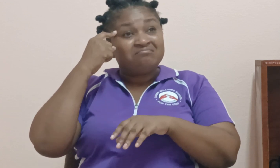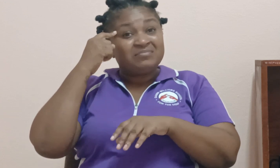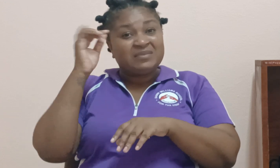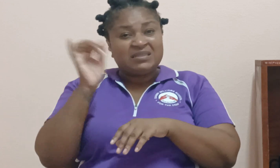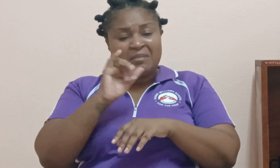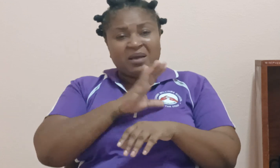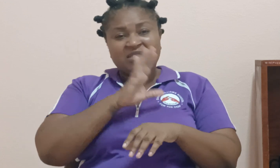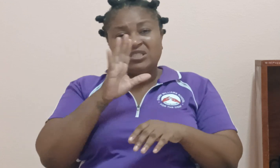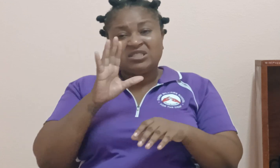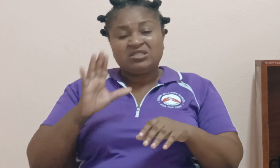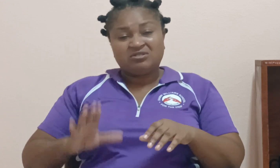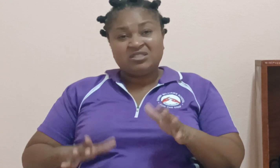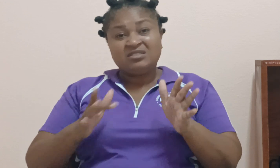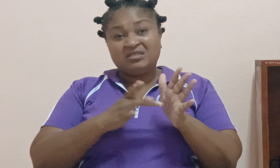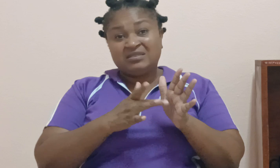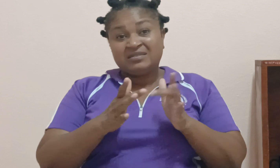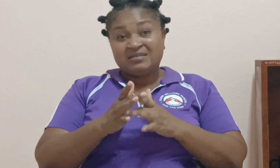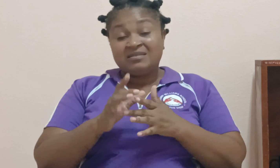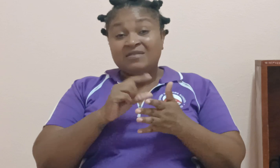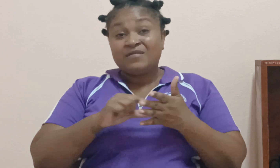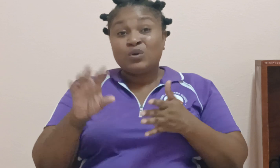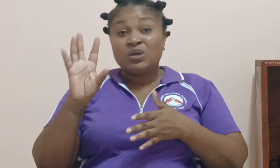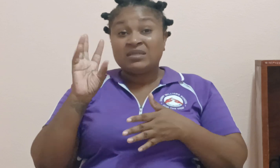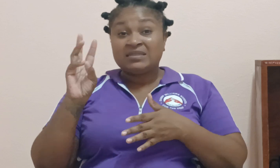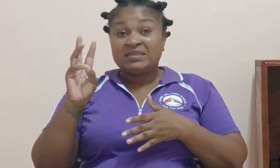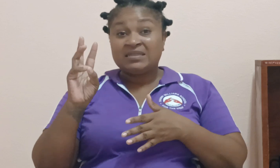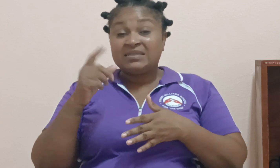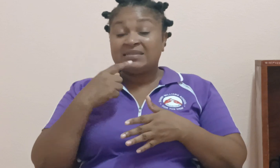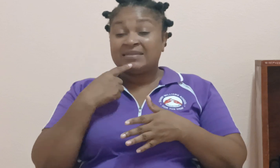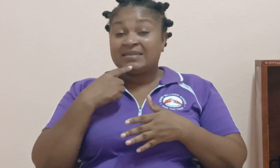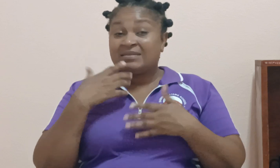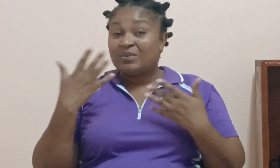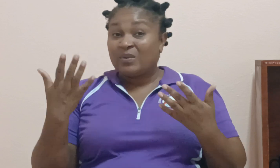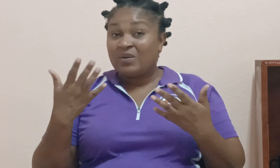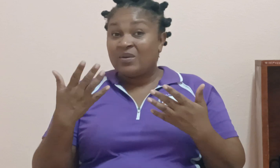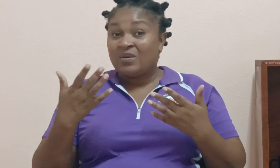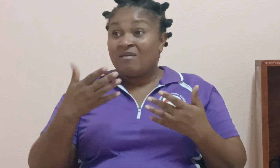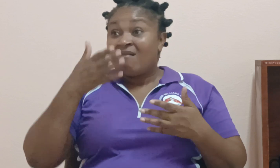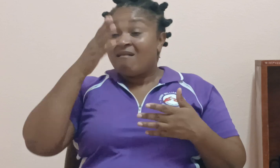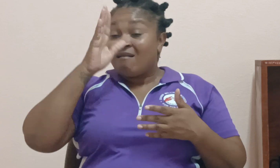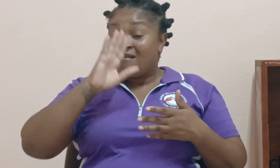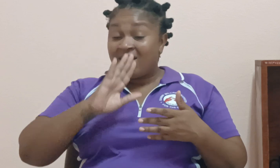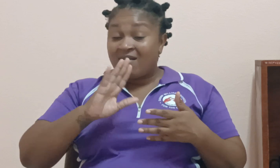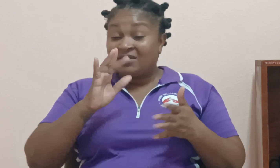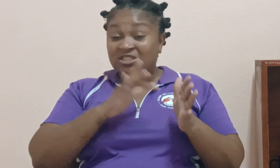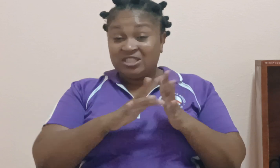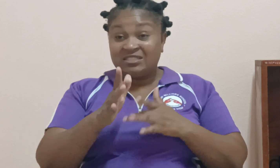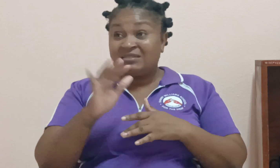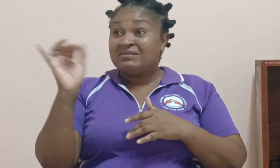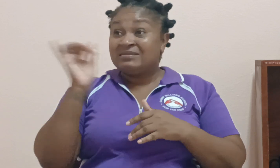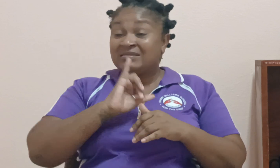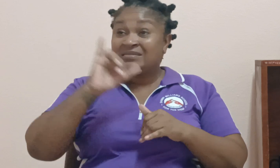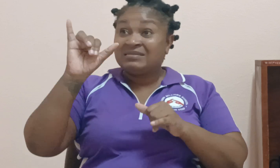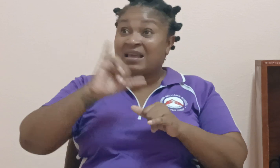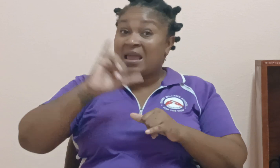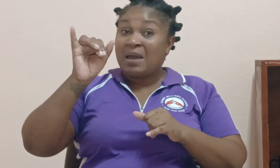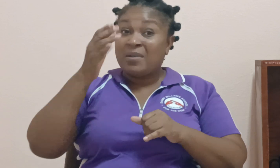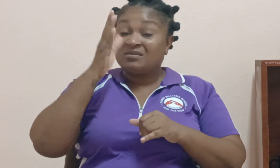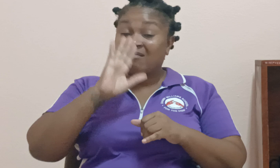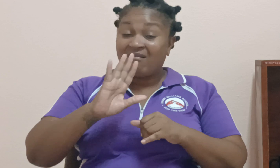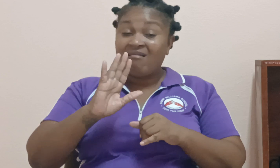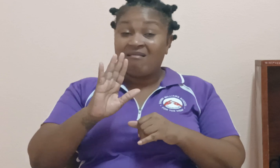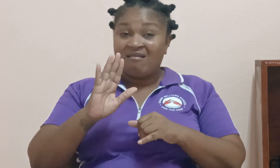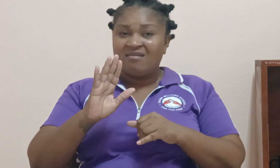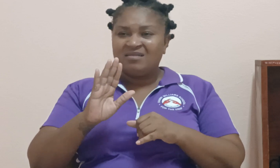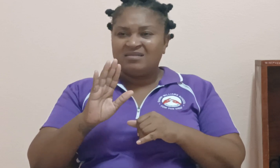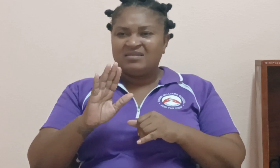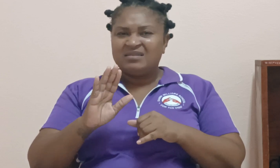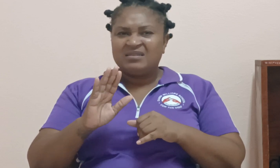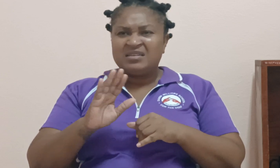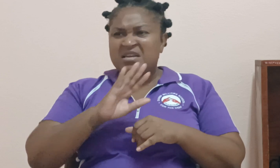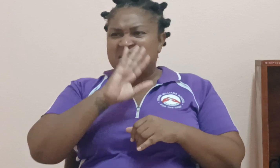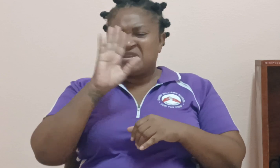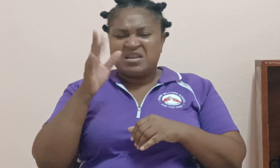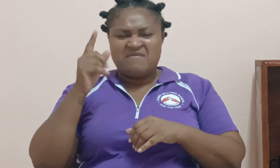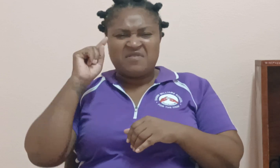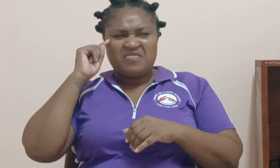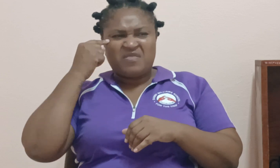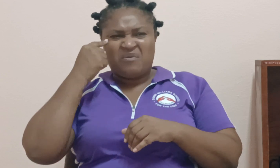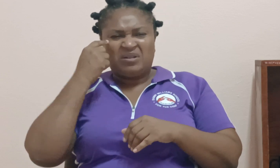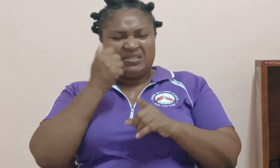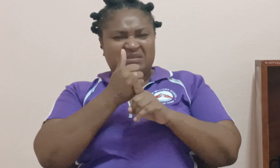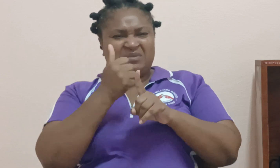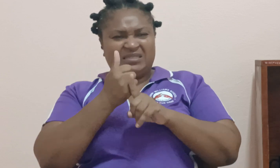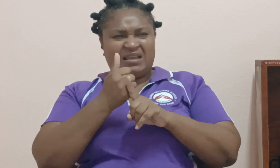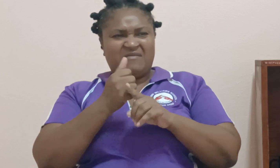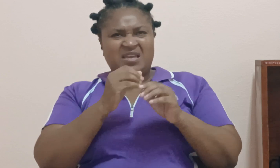6 Who, being in very nature[a] God, did not consider equality with God